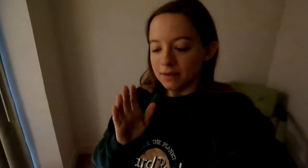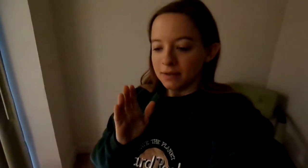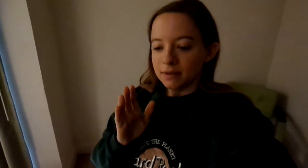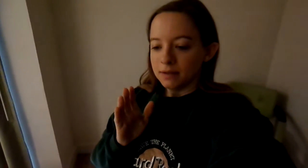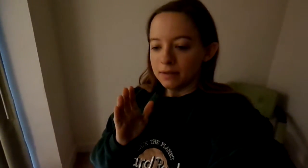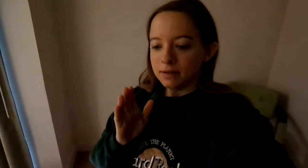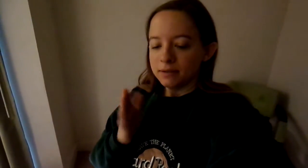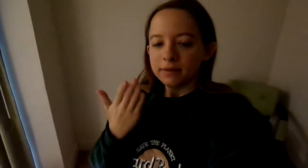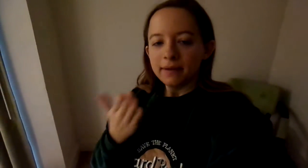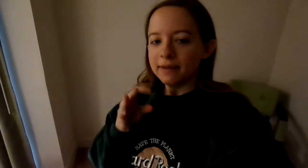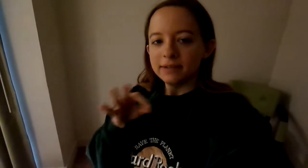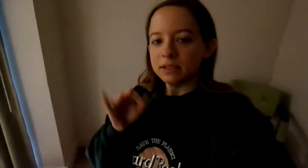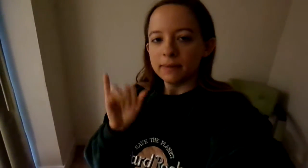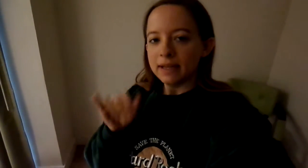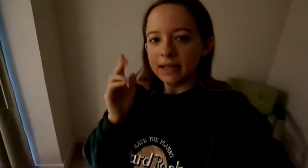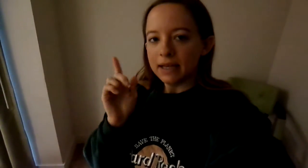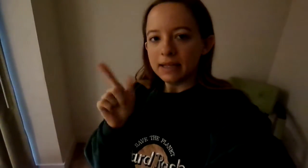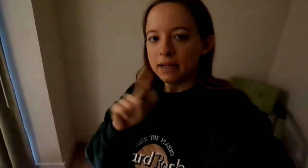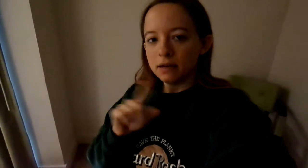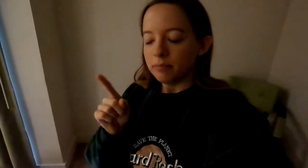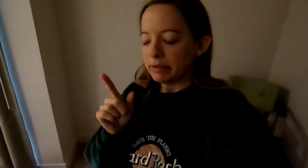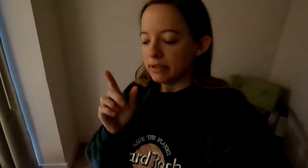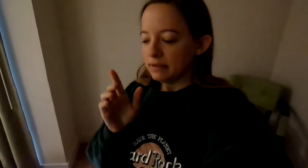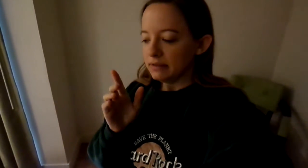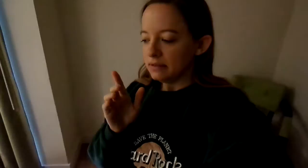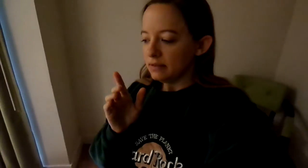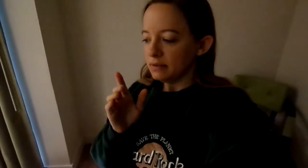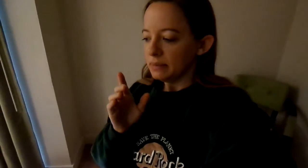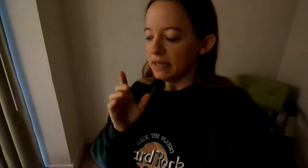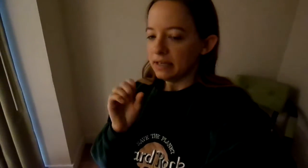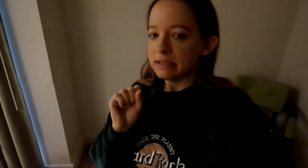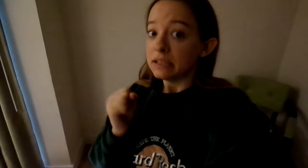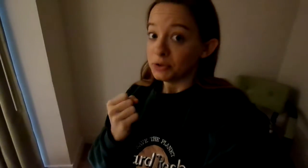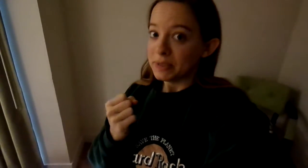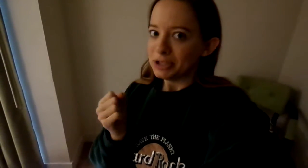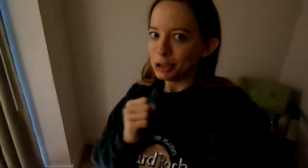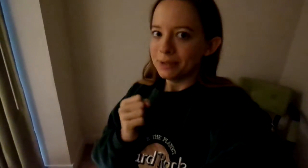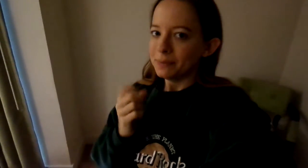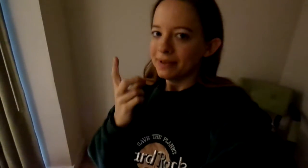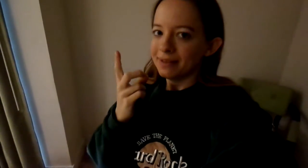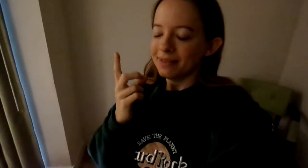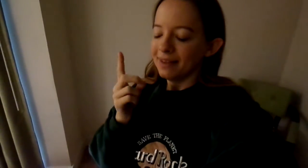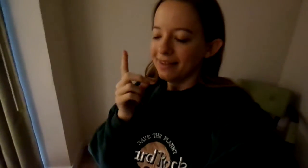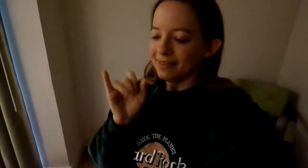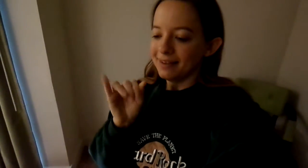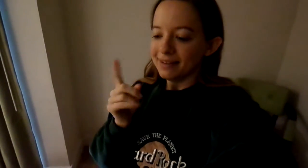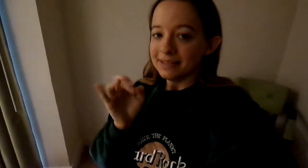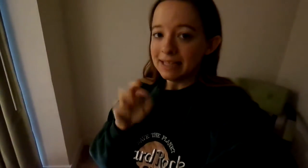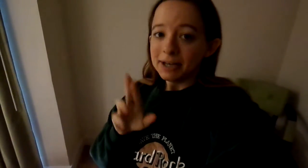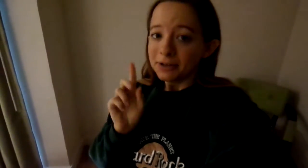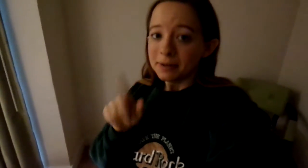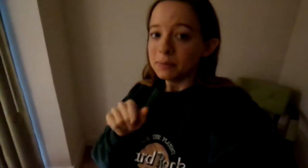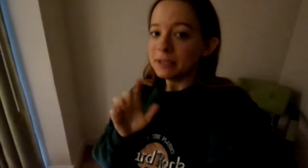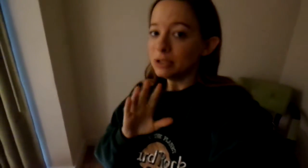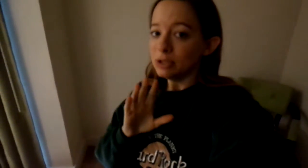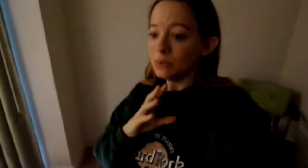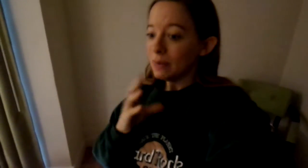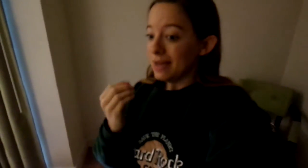Ugh I'm going to have to explain that later, but we had a situation with the diner that we went to.